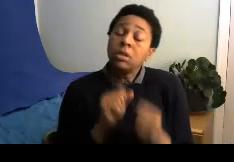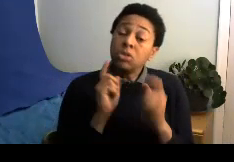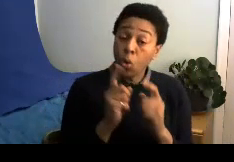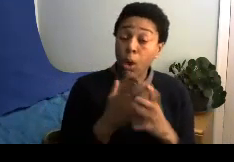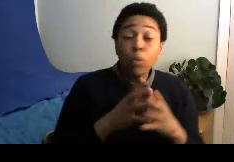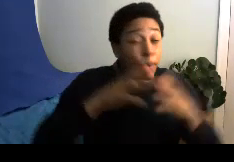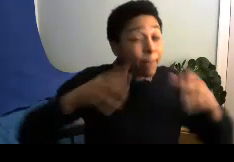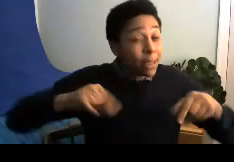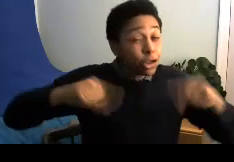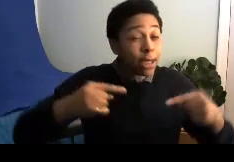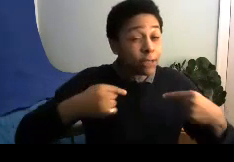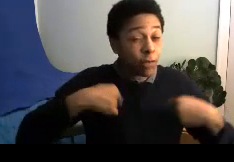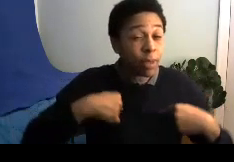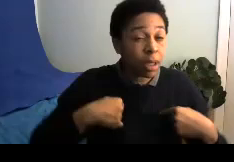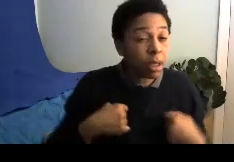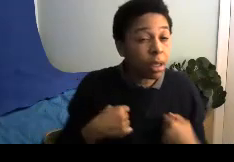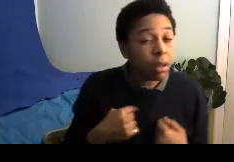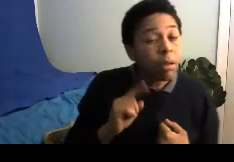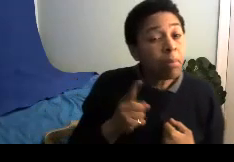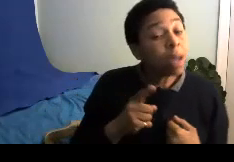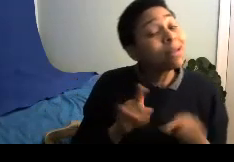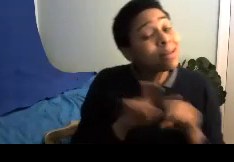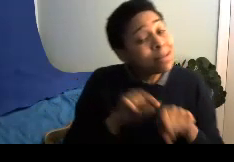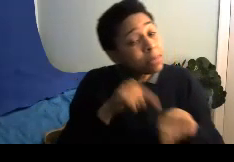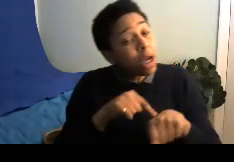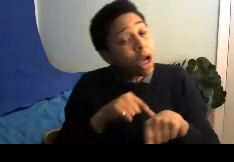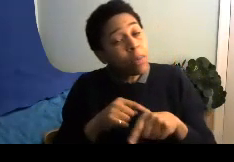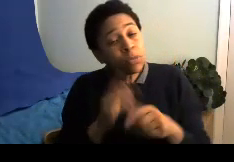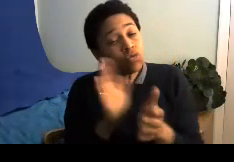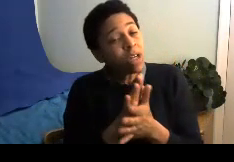very, very, very freeing, to switch to third person and to